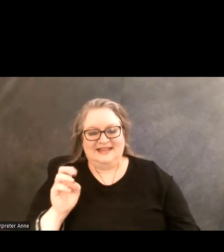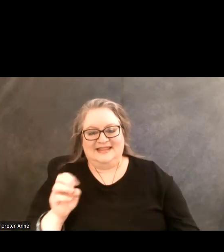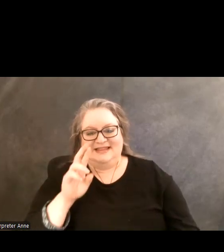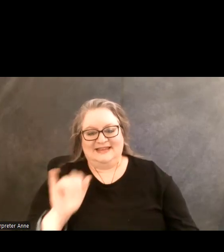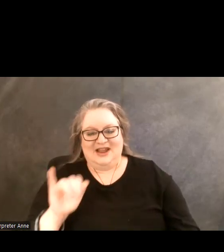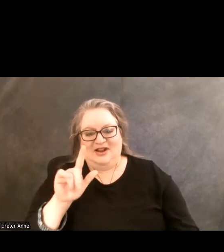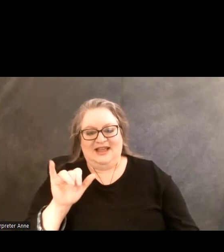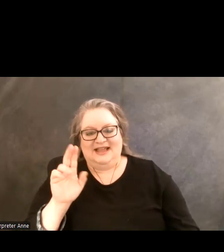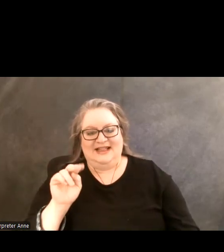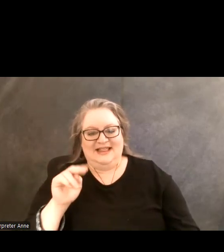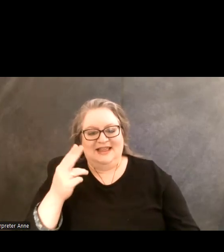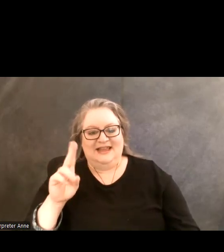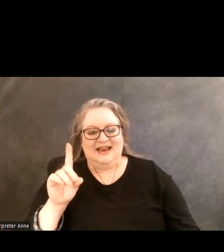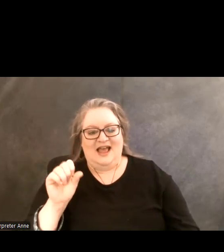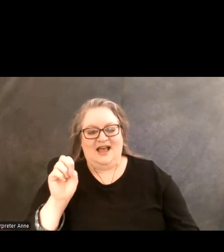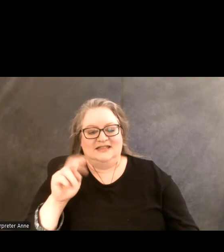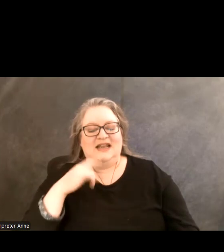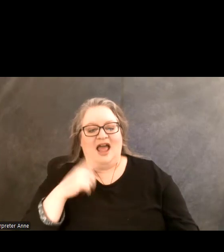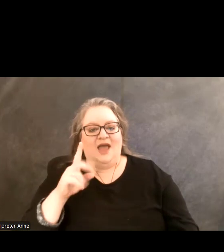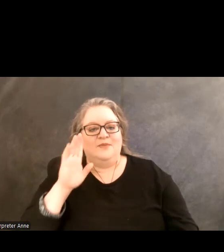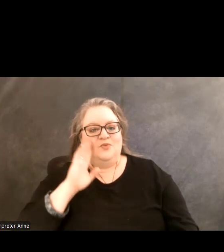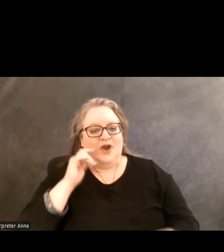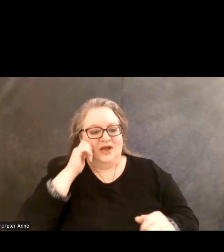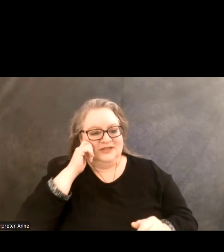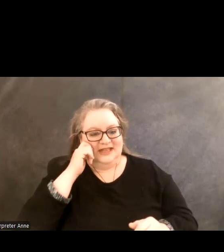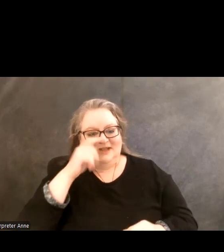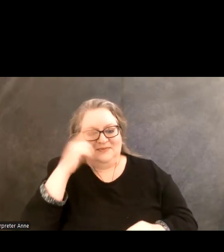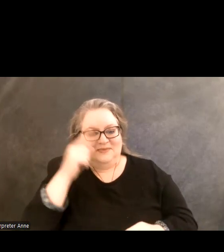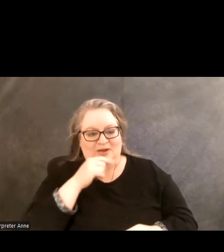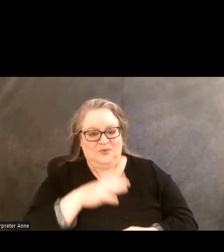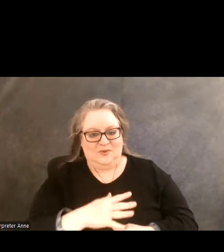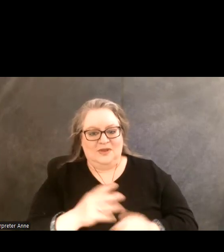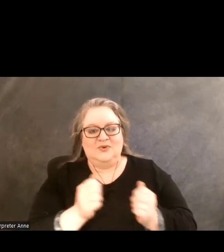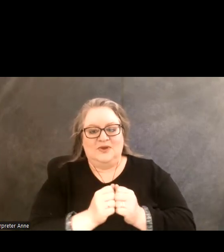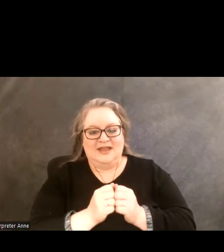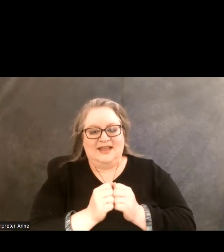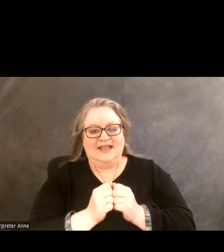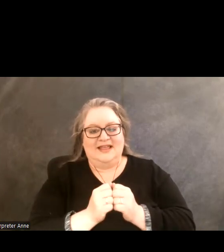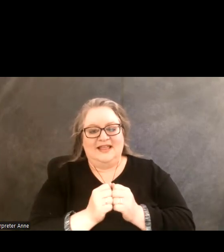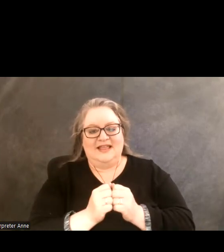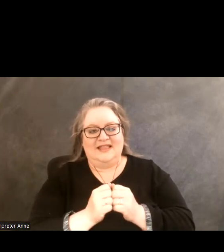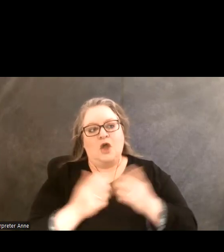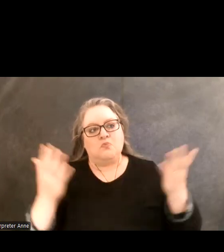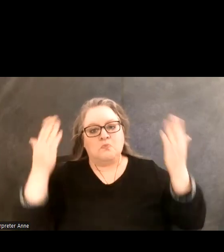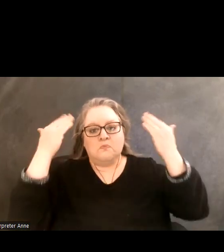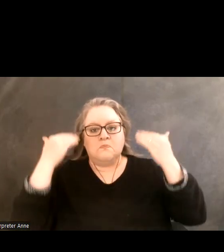am a Brown-skinned Black woman with mid-length dark Brown hair